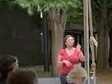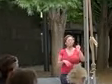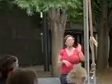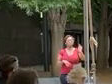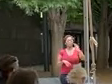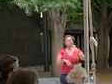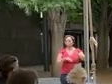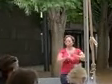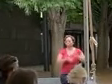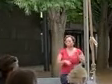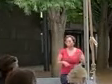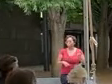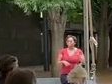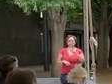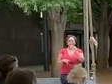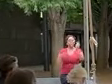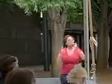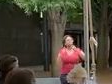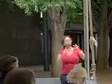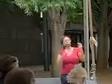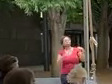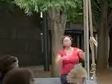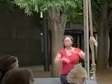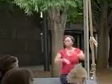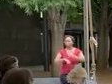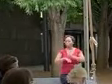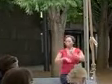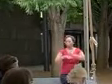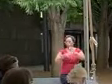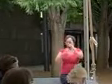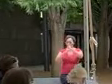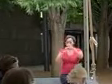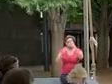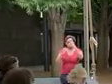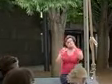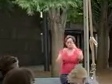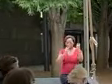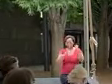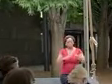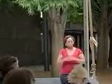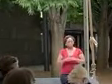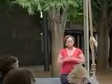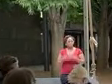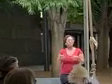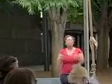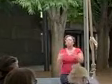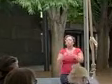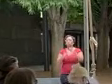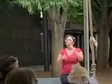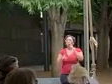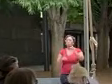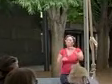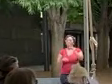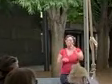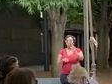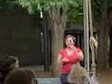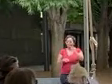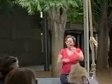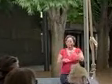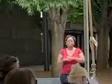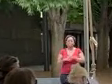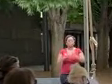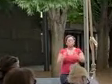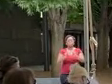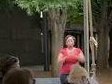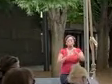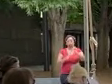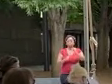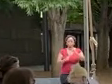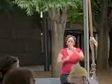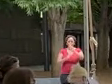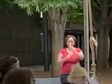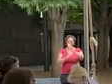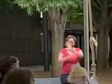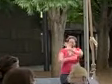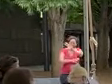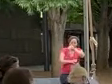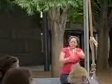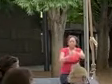Advocates of people for disabilities with disabilities contributed to the deep authenticity